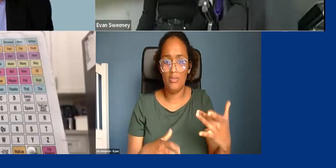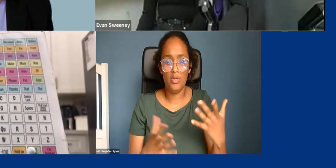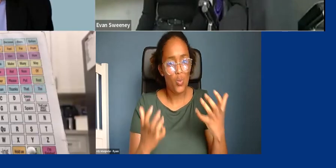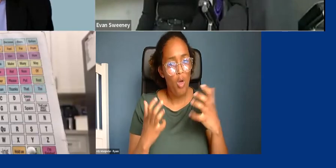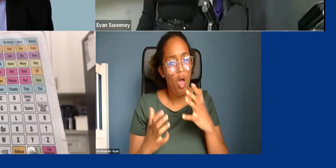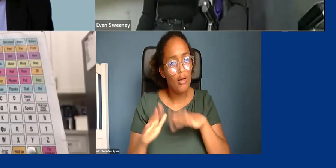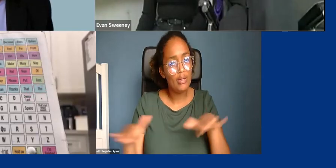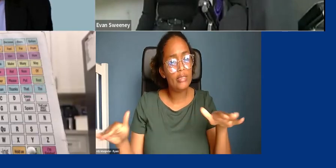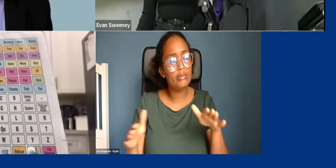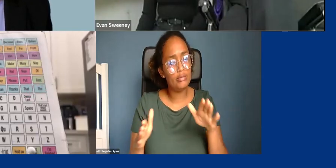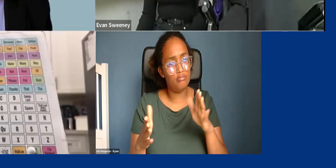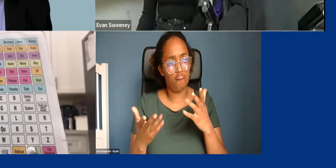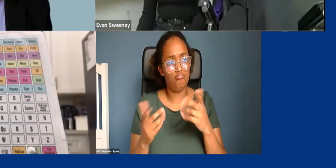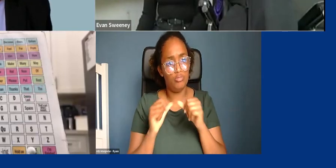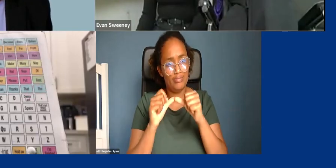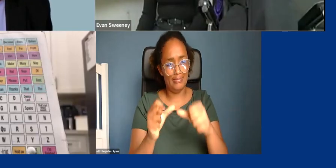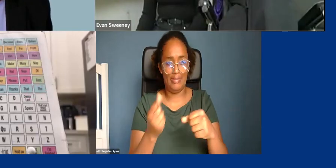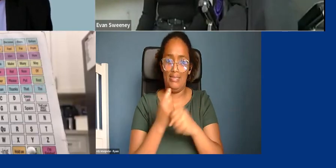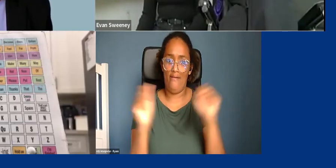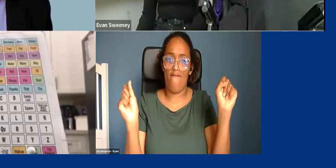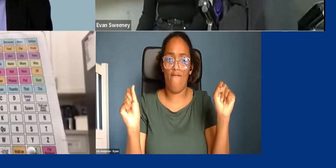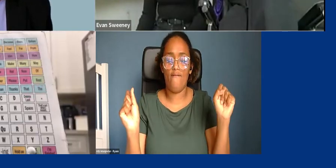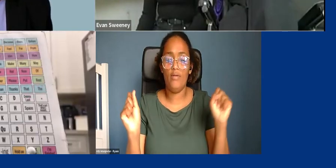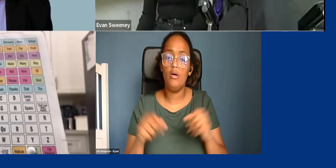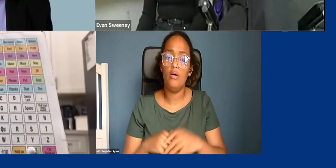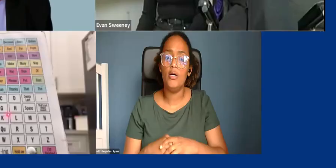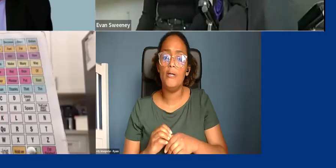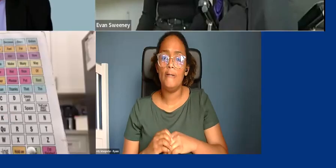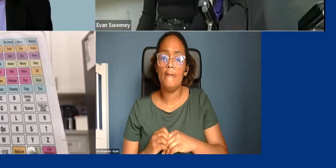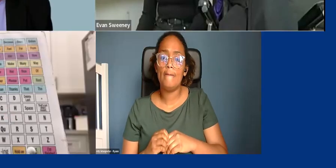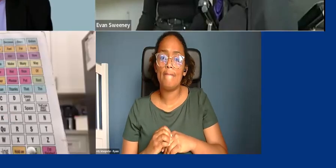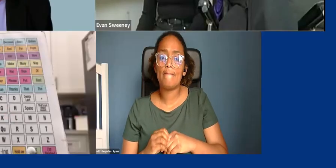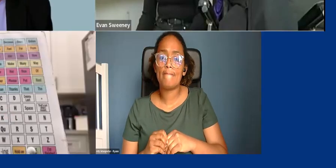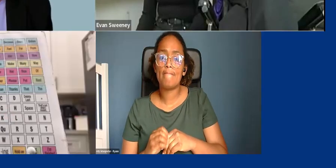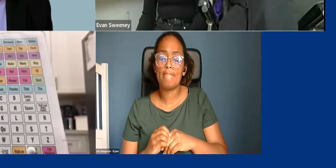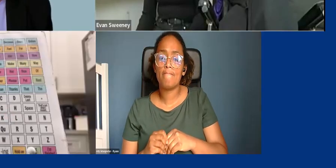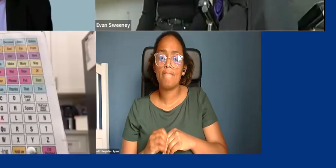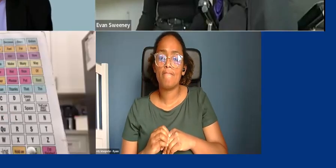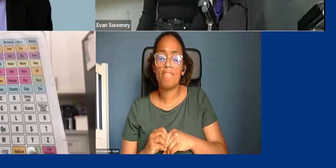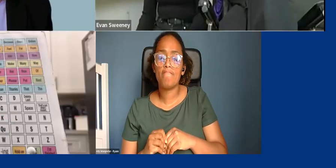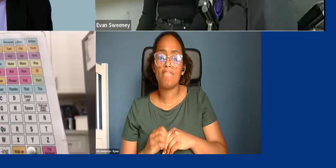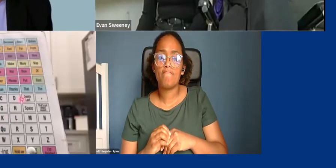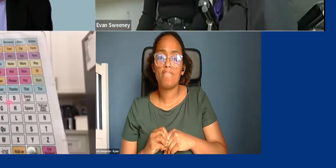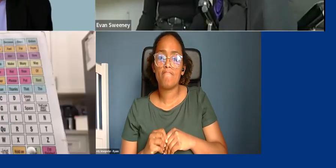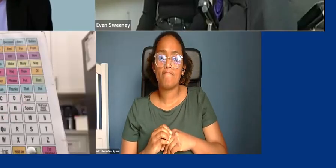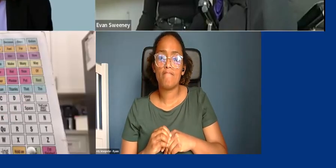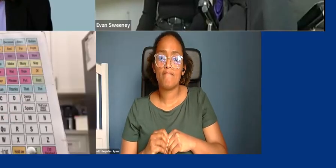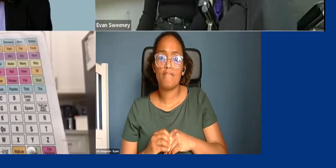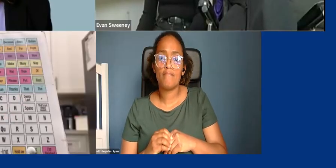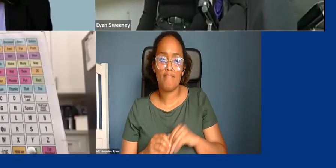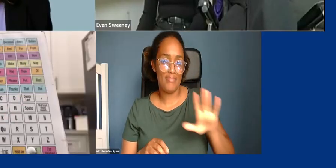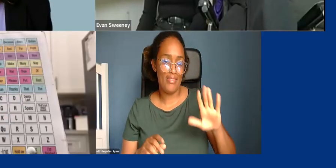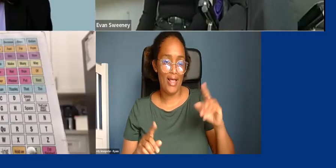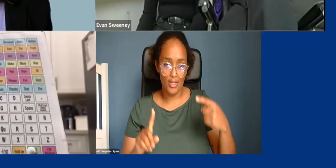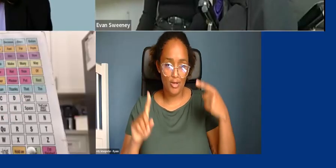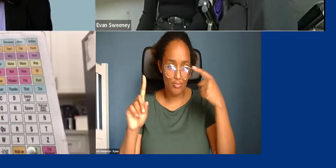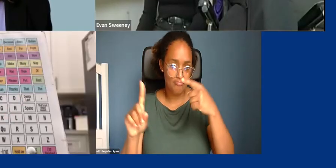That, that's their, J, O, B. That's their job.